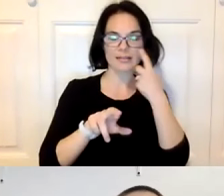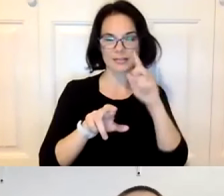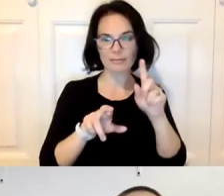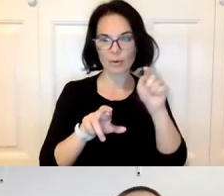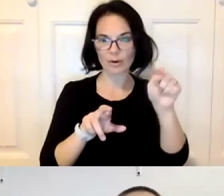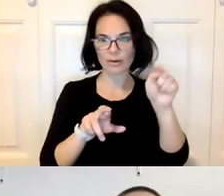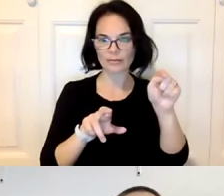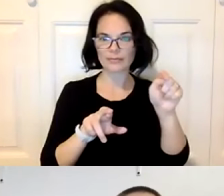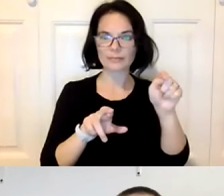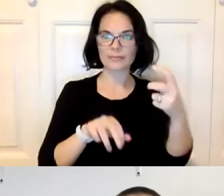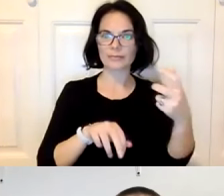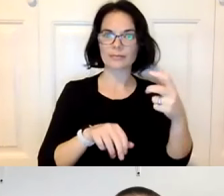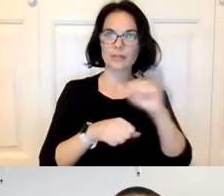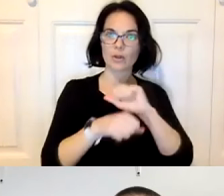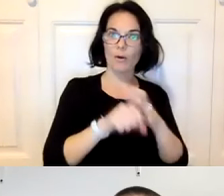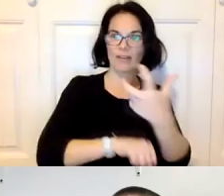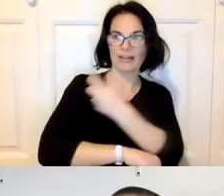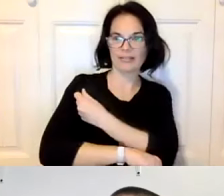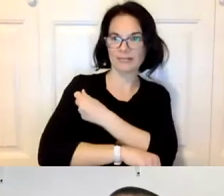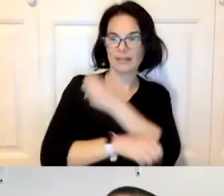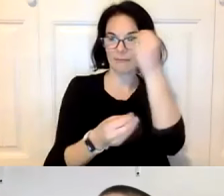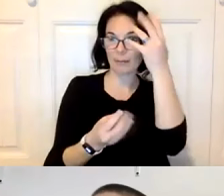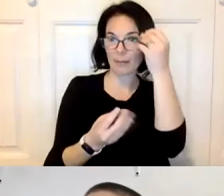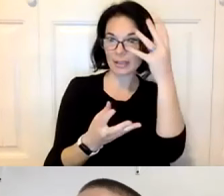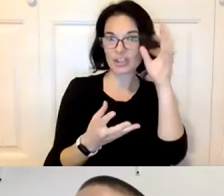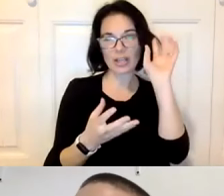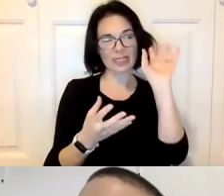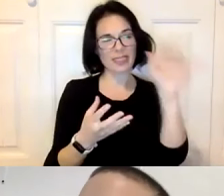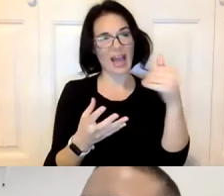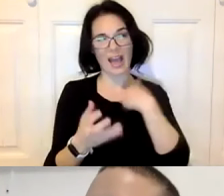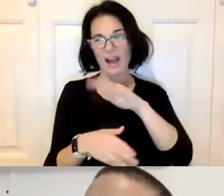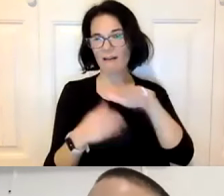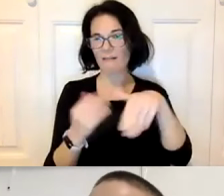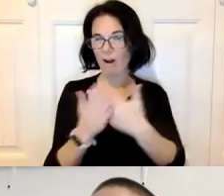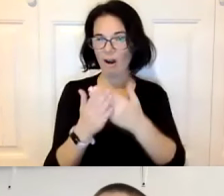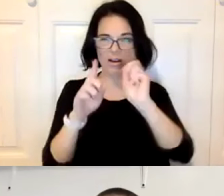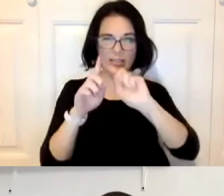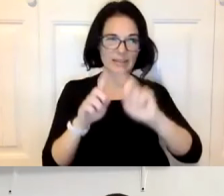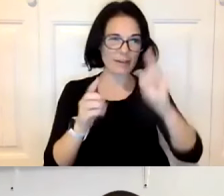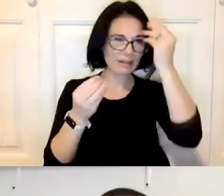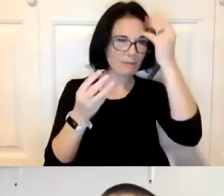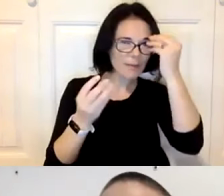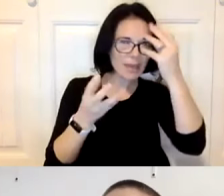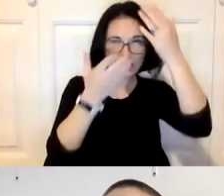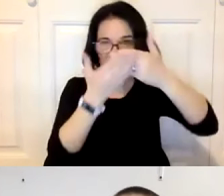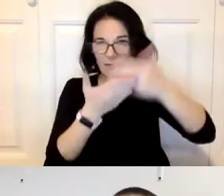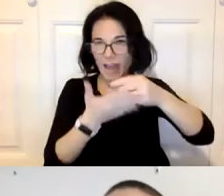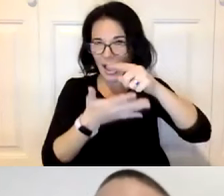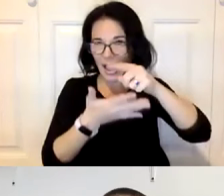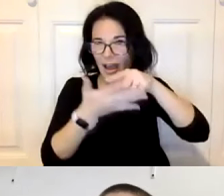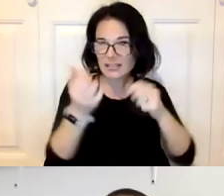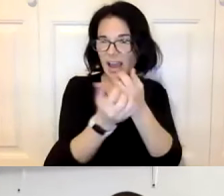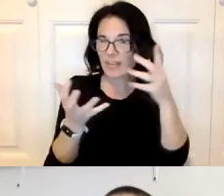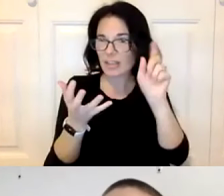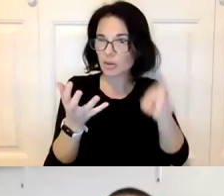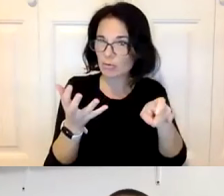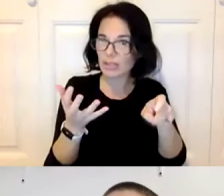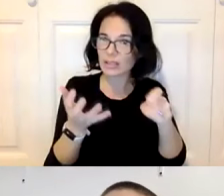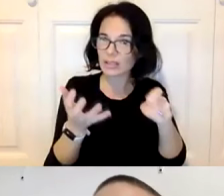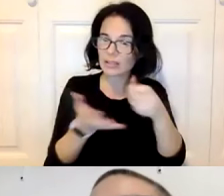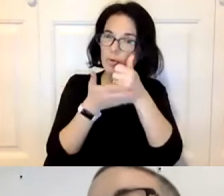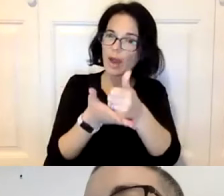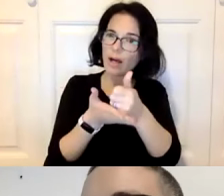It will list all of the facts and information you need if you decide to get Pfizer or Moderna.